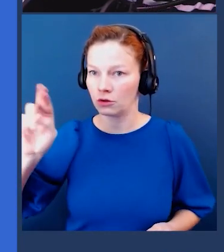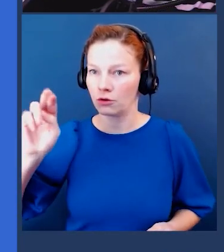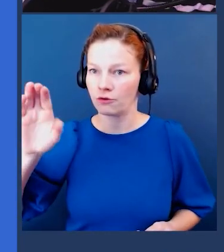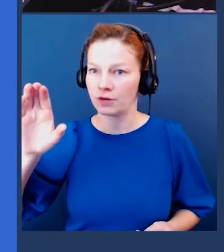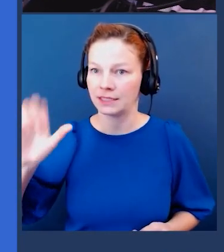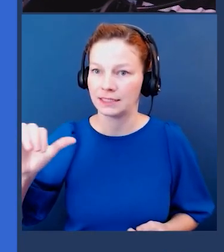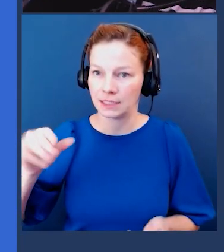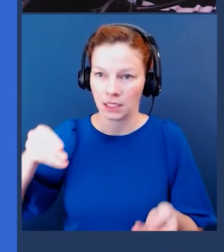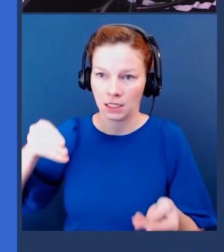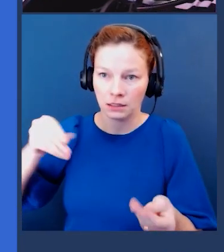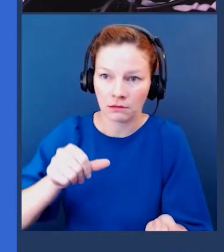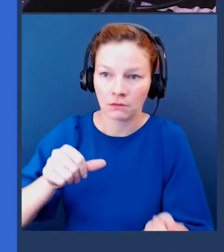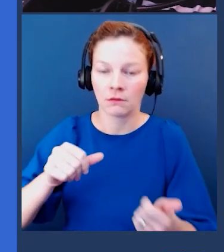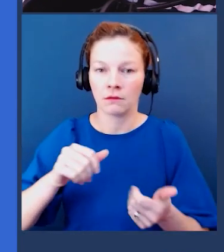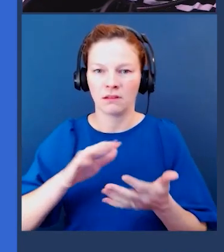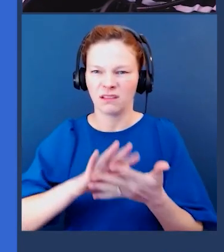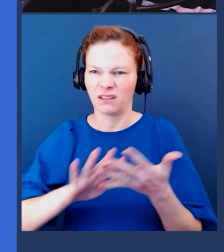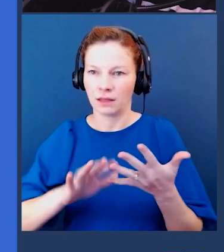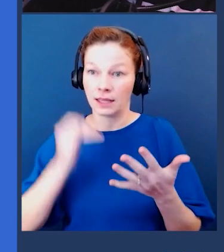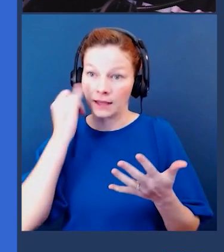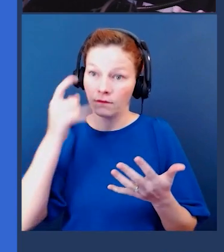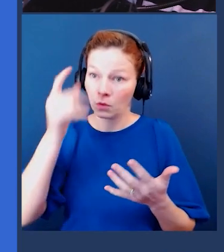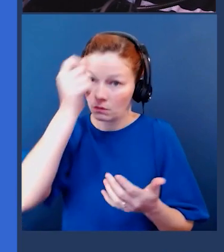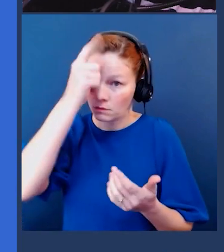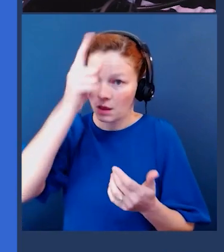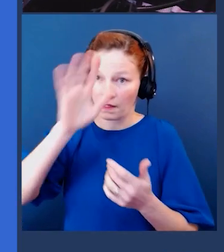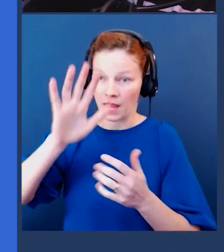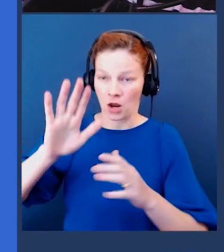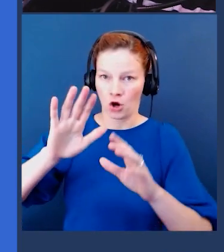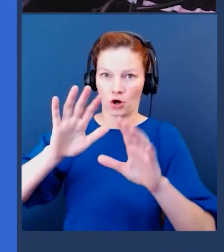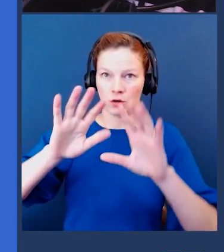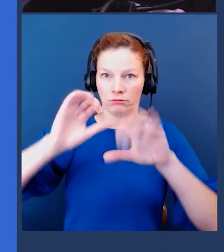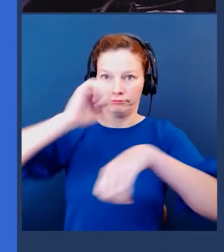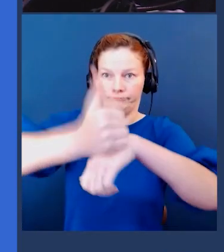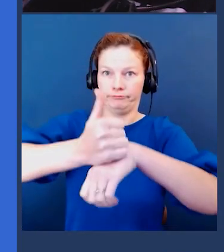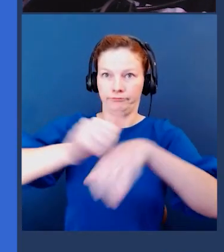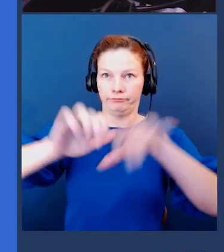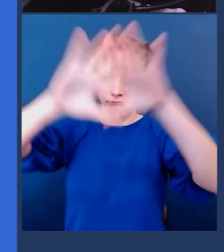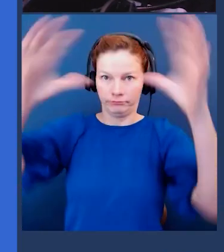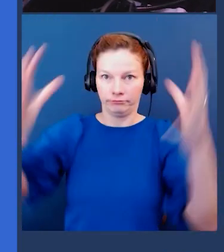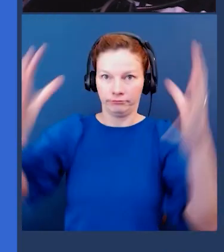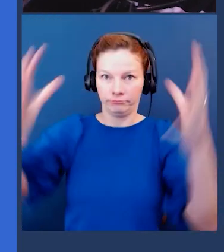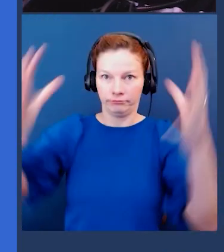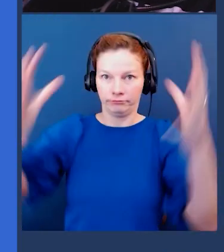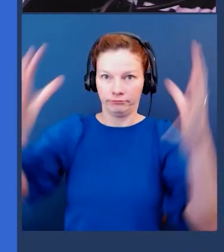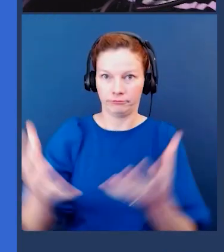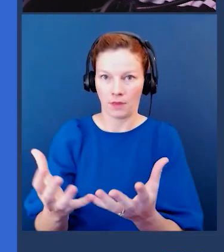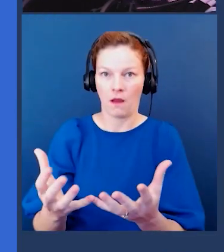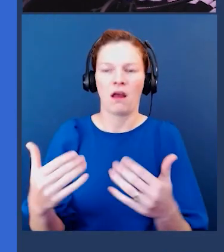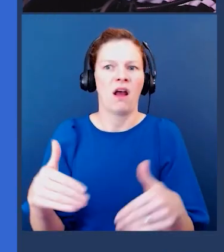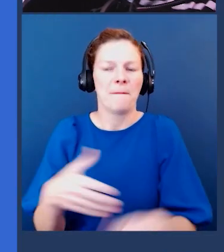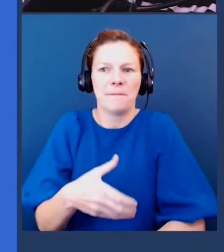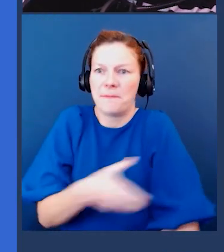understanding their schema and their structure, it's insanely powerful to let you make games or actually